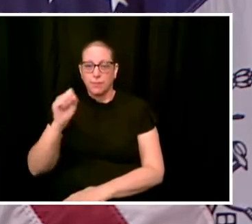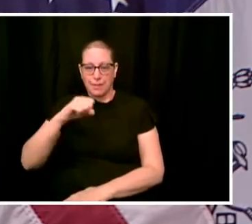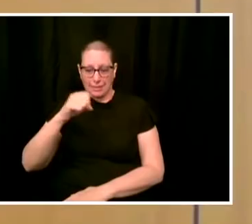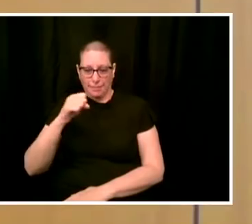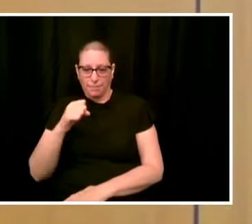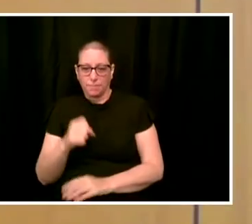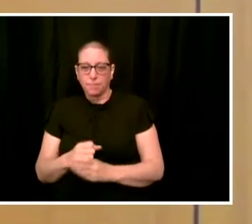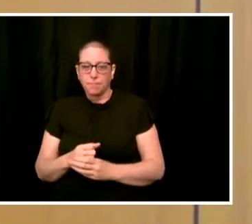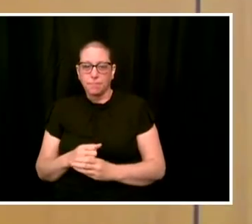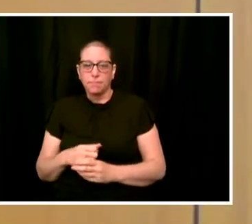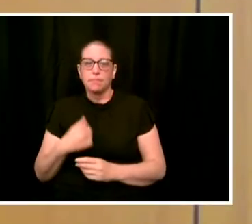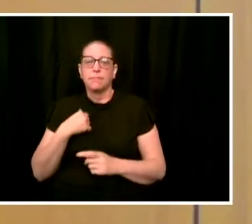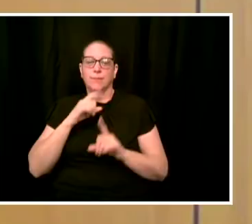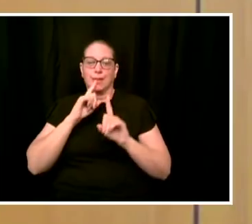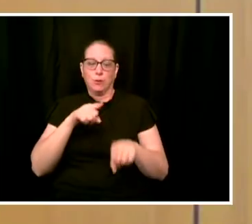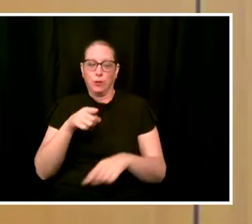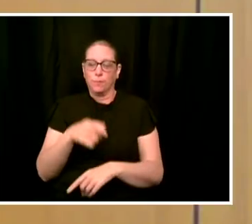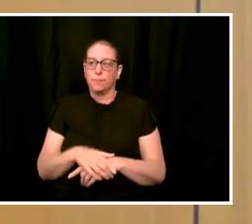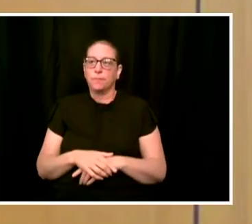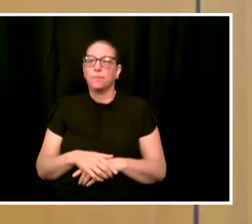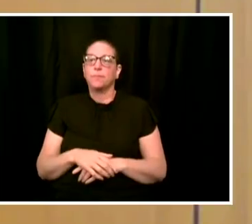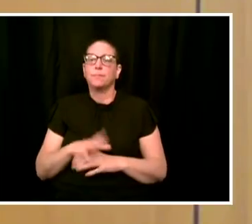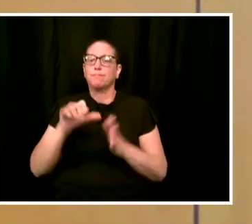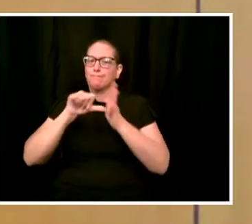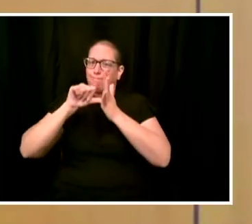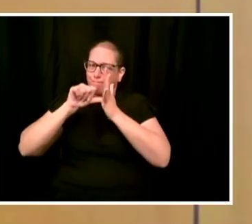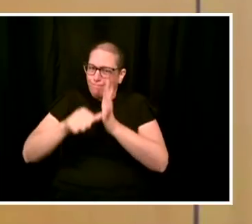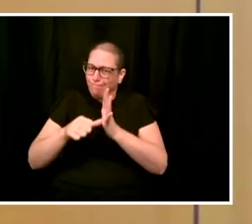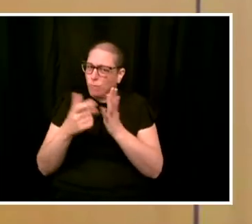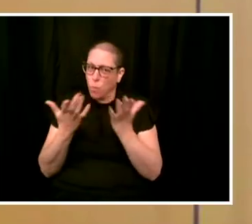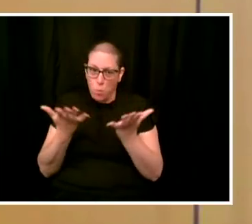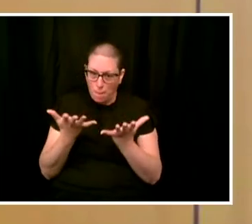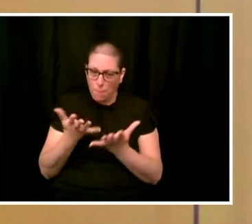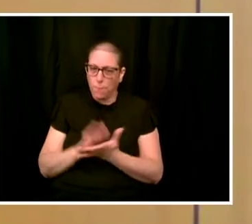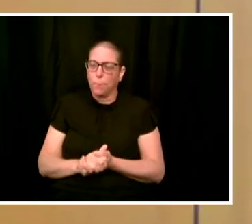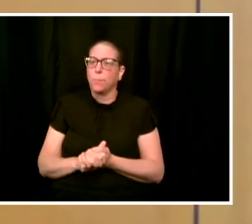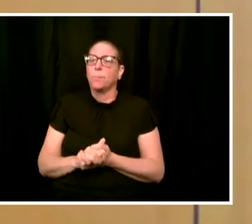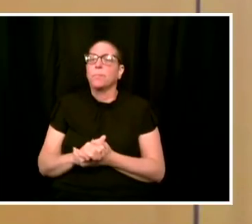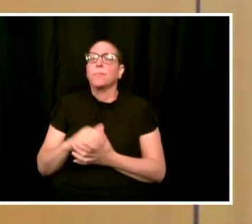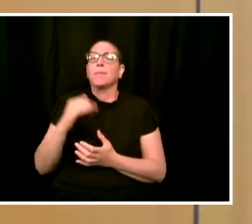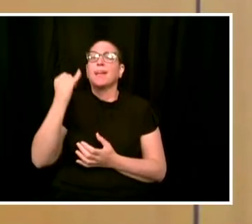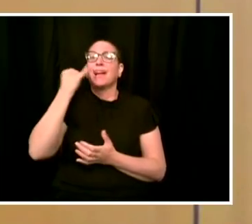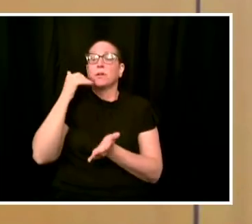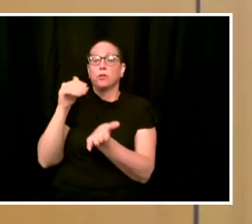DOCTOR DO YOU WANT TO ADD? YES, WHAT I